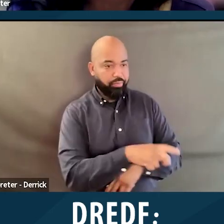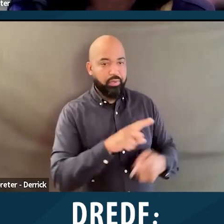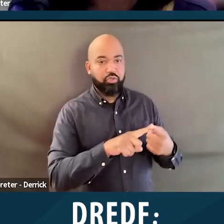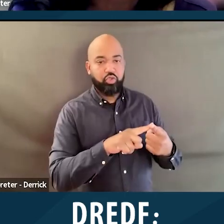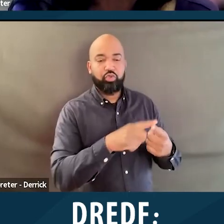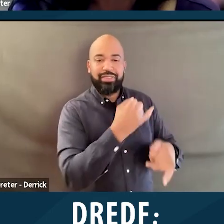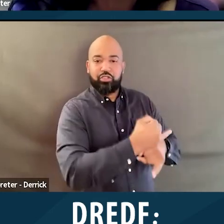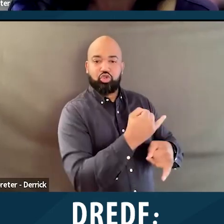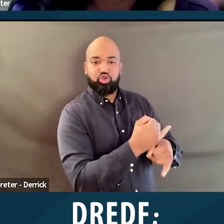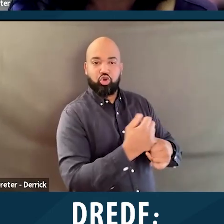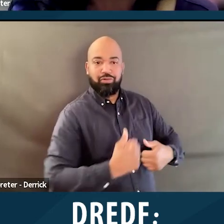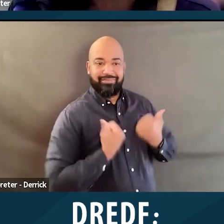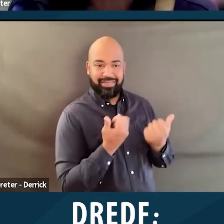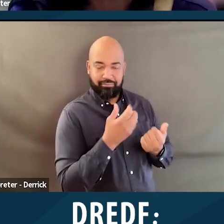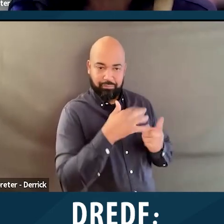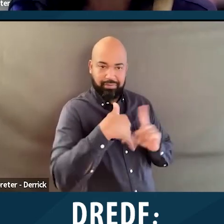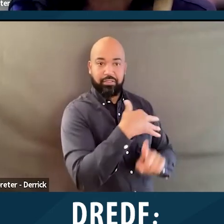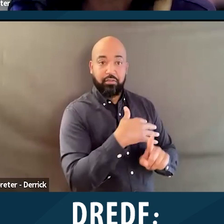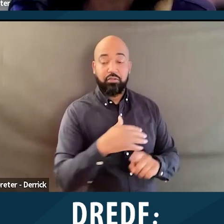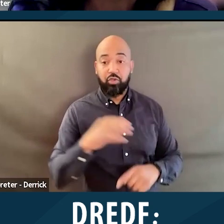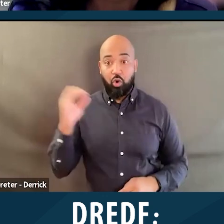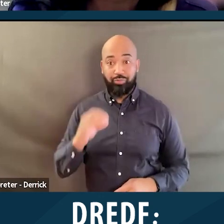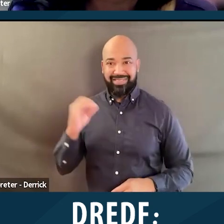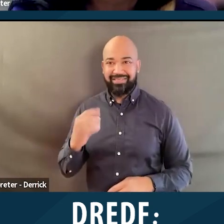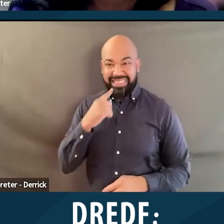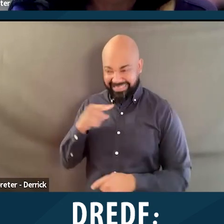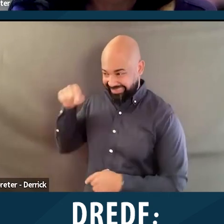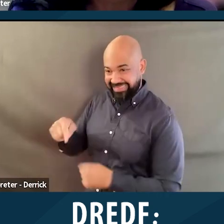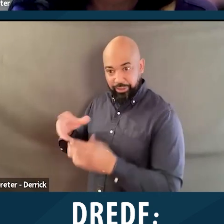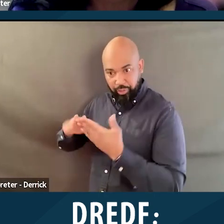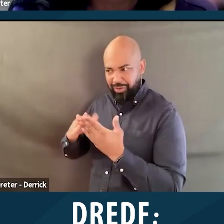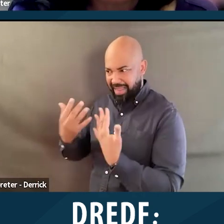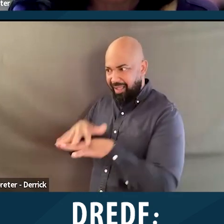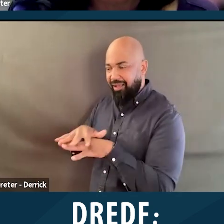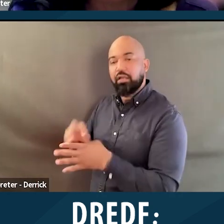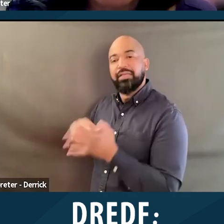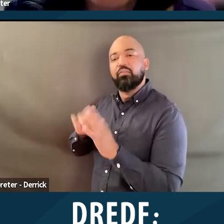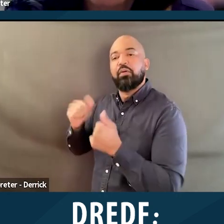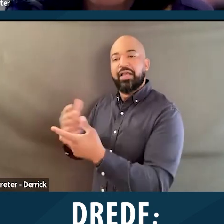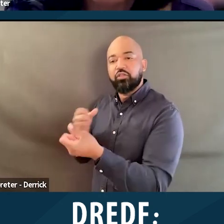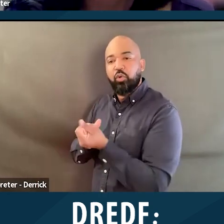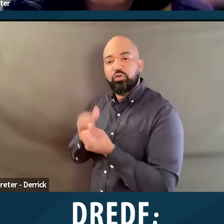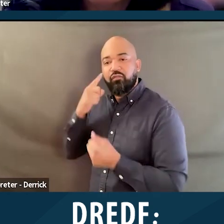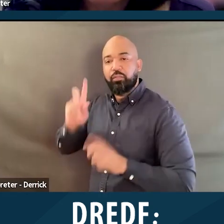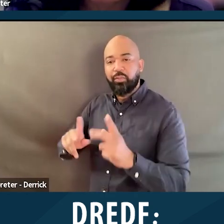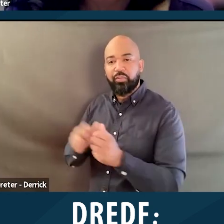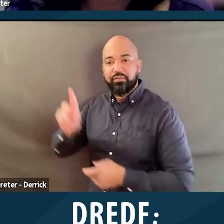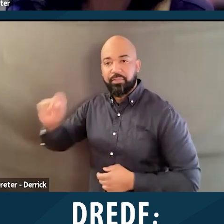with supports, so that they're not pushed into an institution so we don't want to cause harm